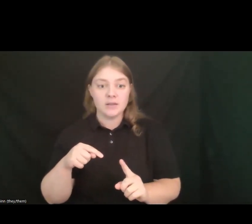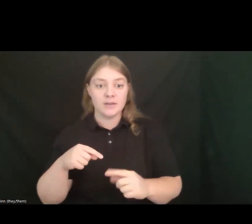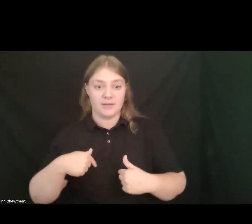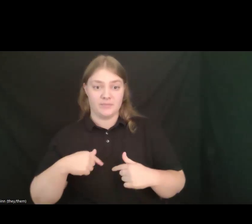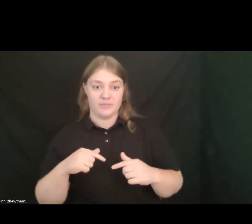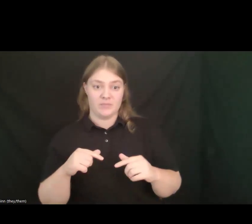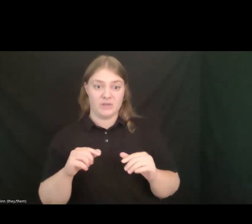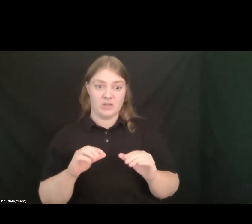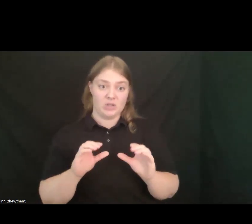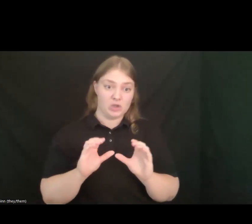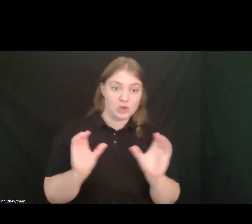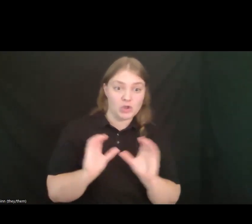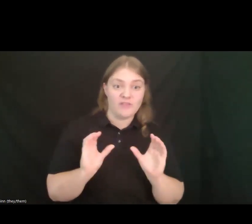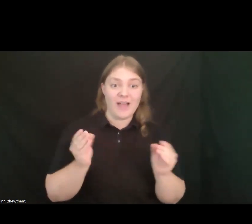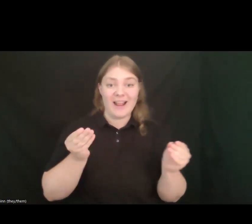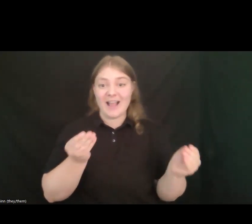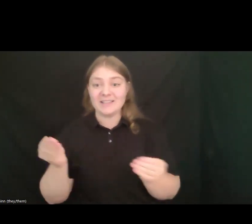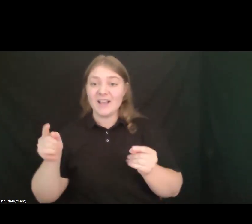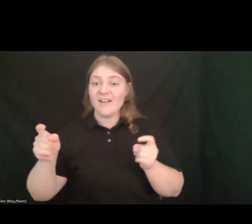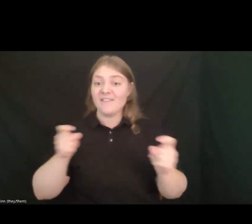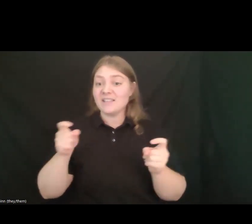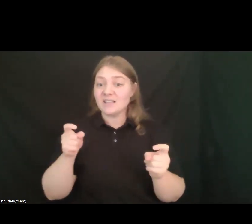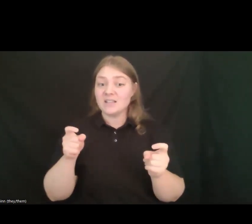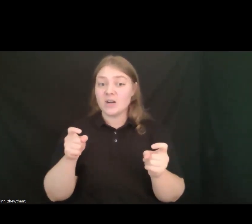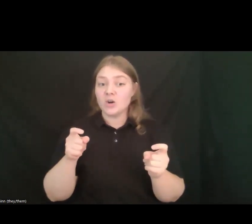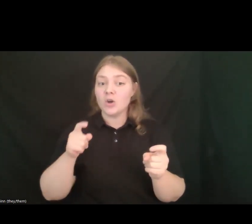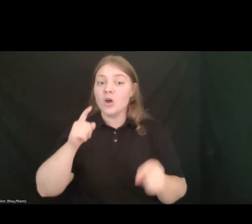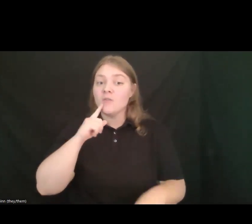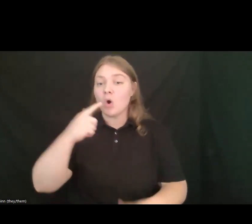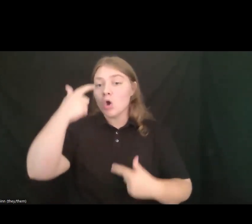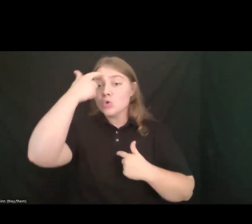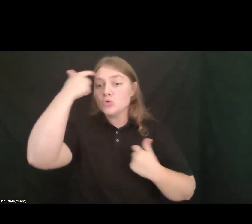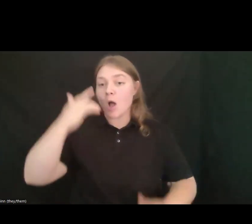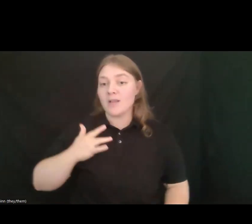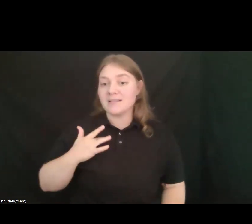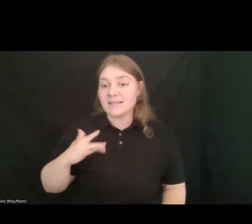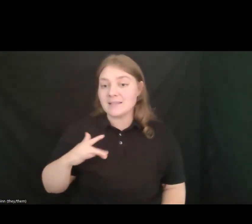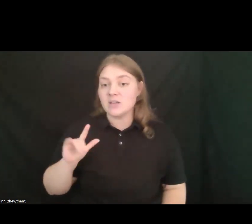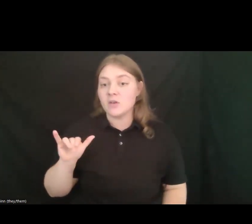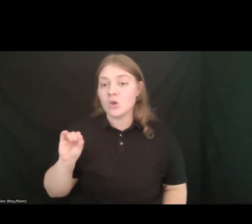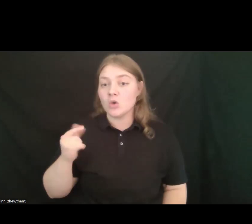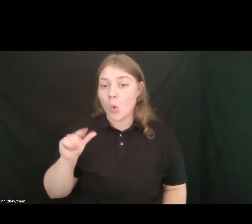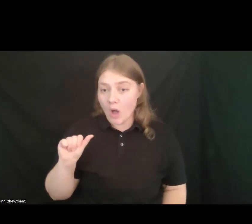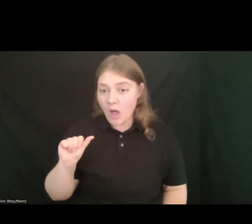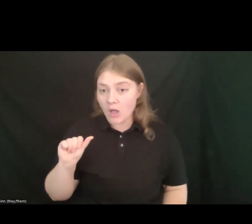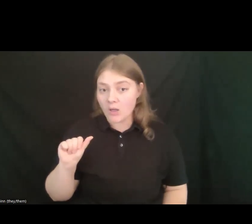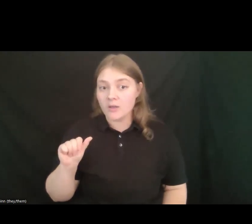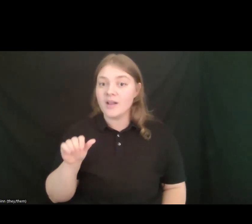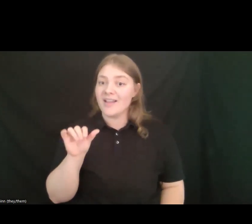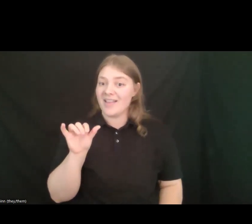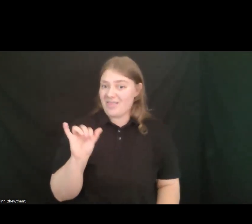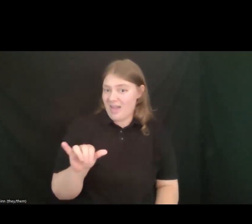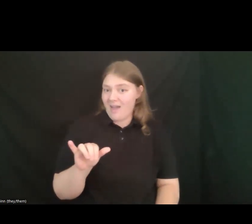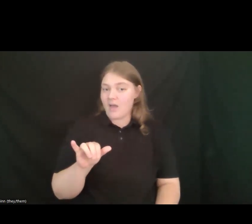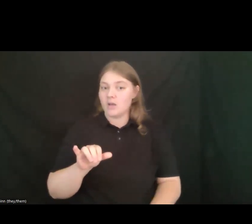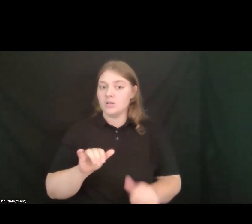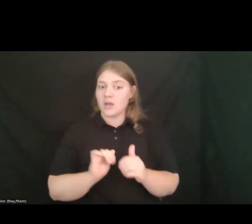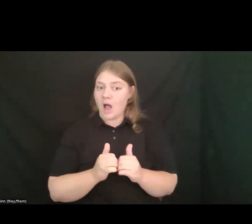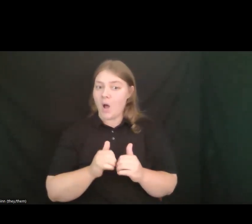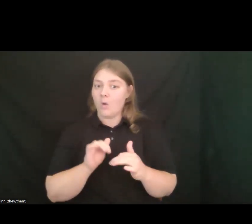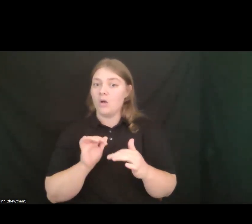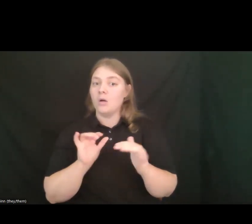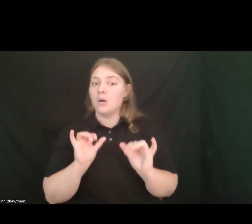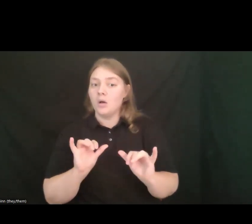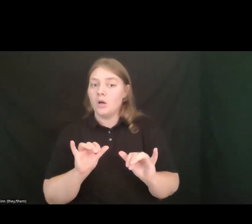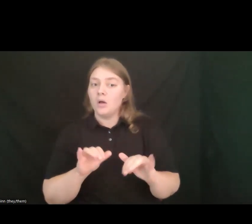as a facilitator in trauma sense Dev yoga and uh I use that as a way to connect and um and